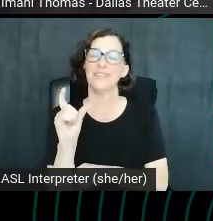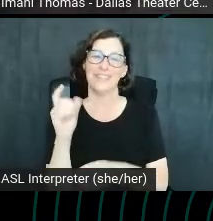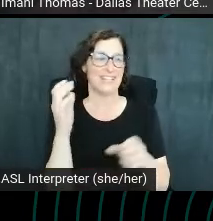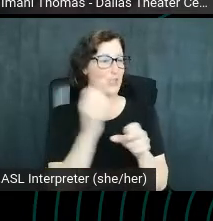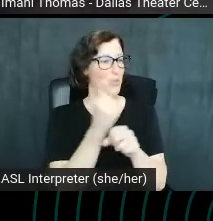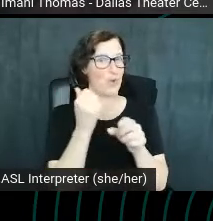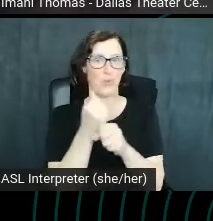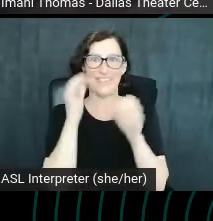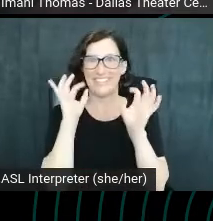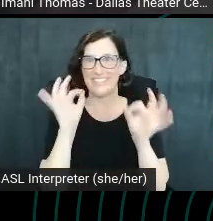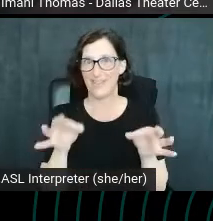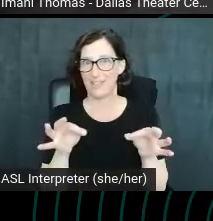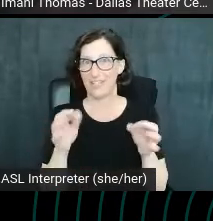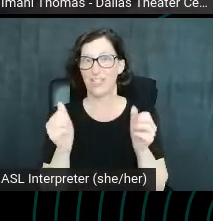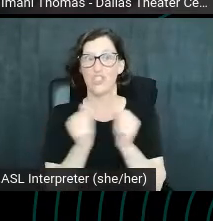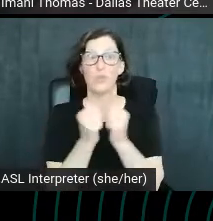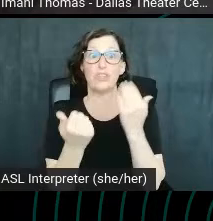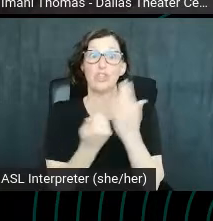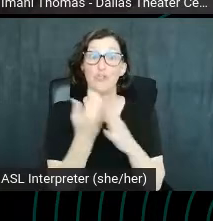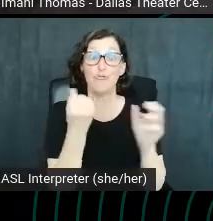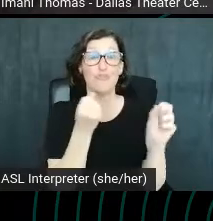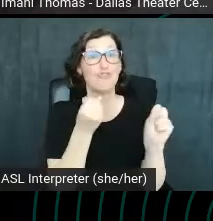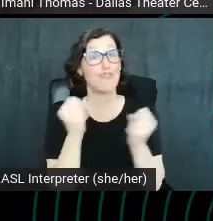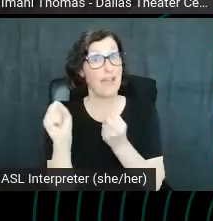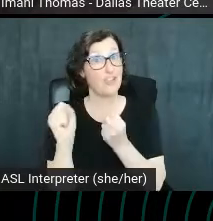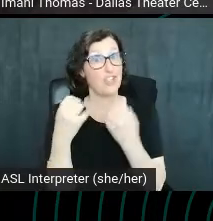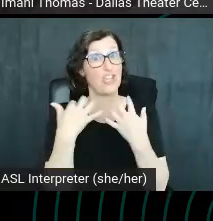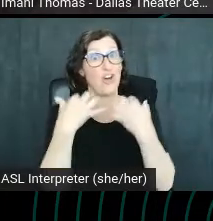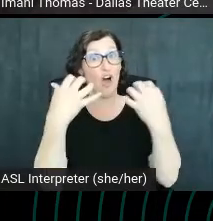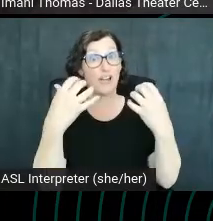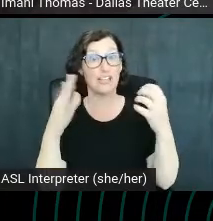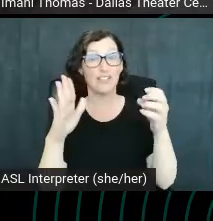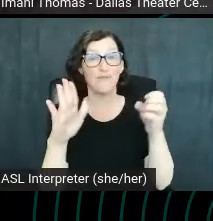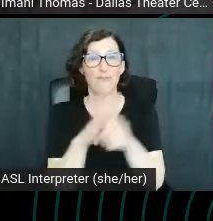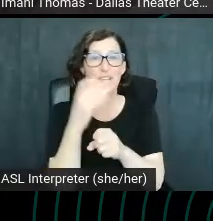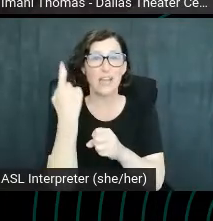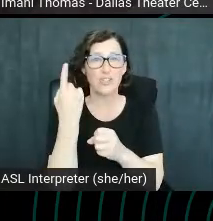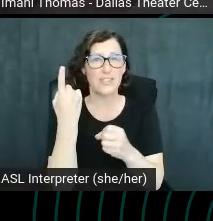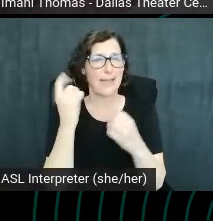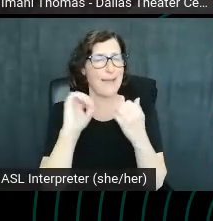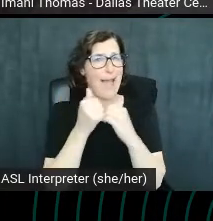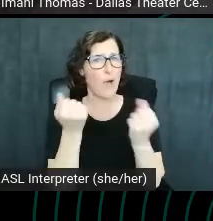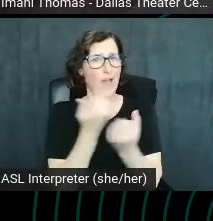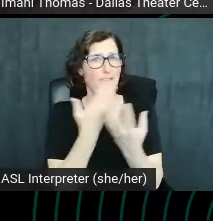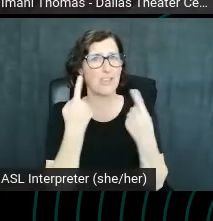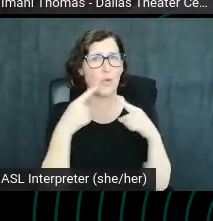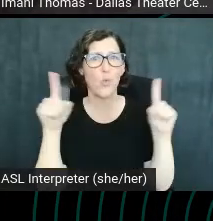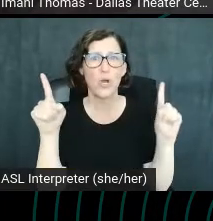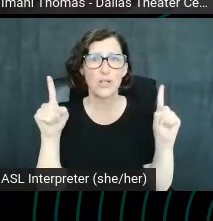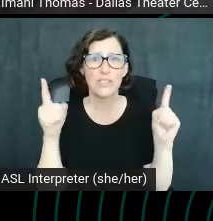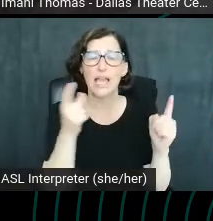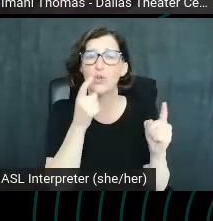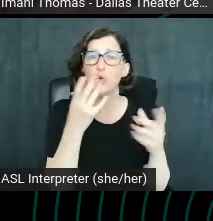So with this new strategy, our audiences get a full scope of how things work here and who all's involved. The sell also includes the people.